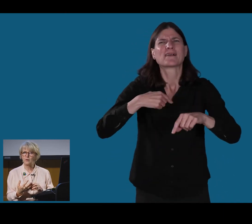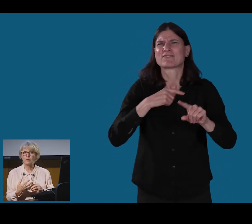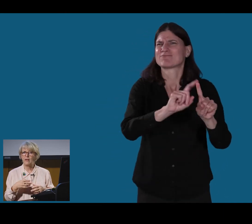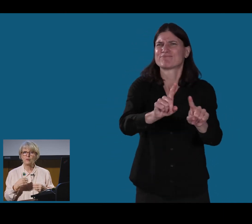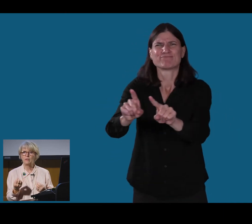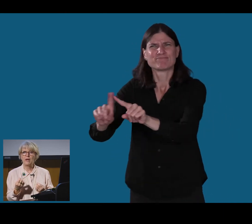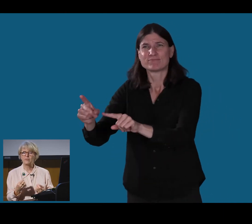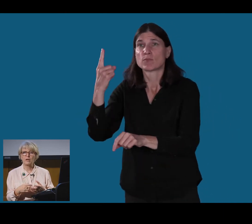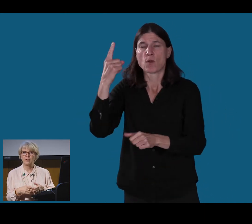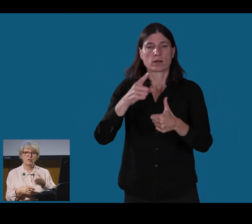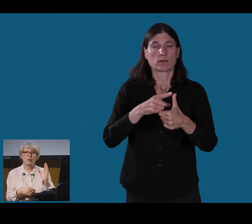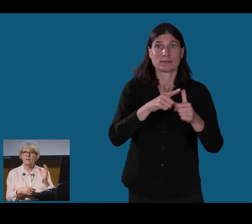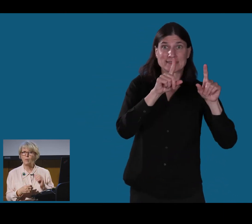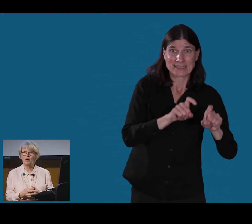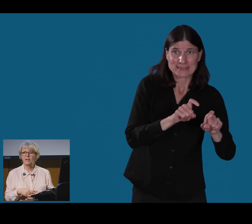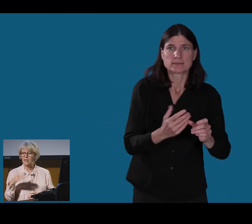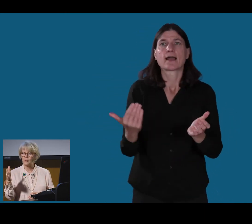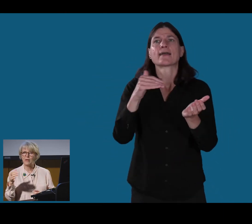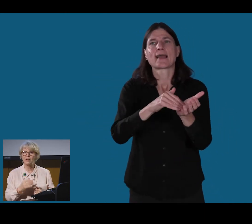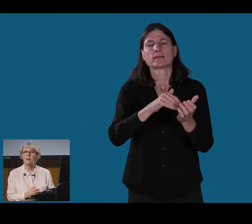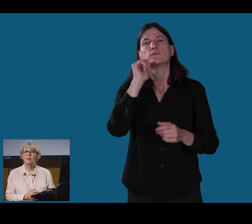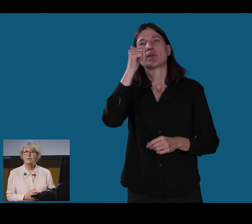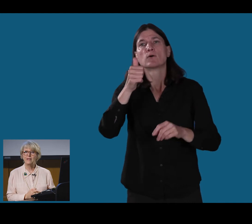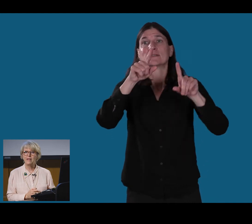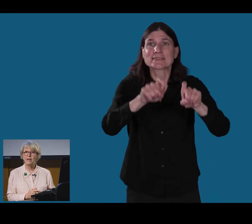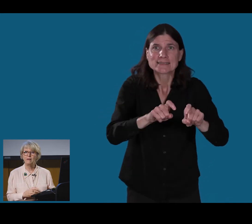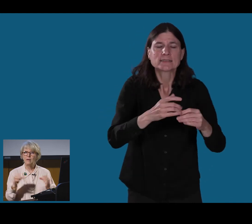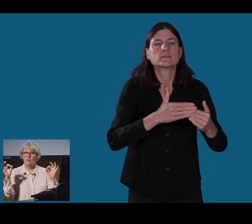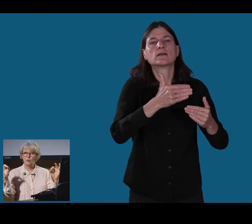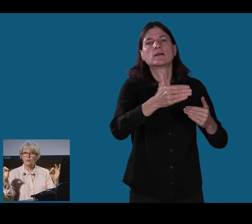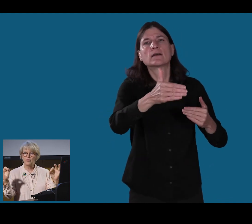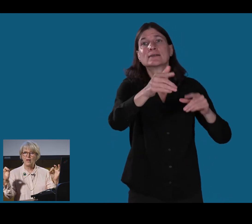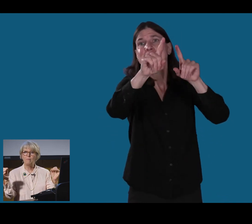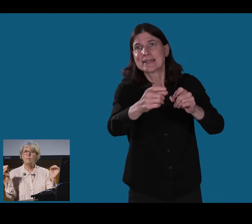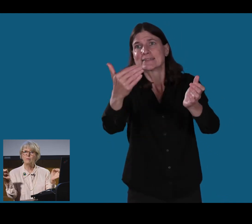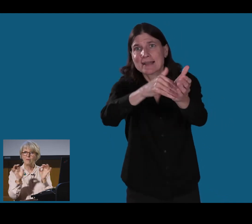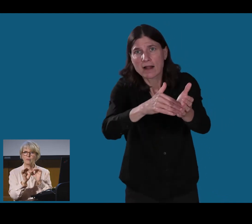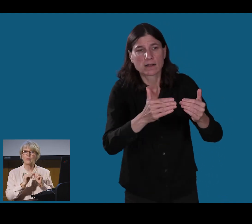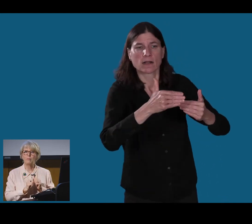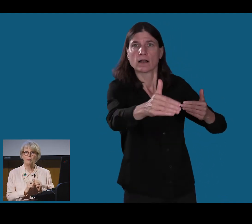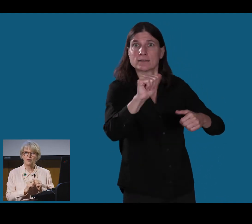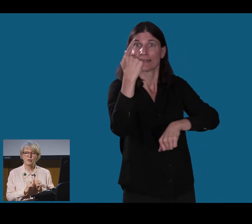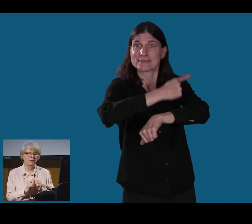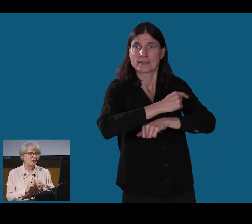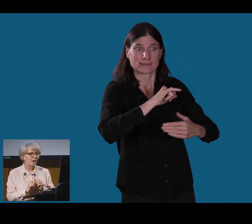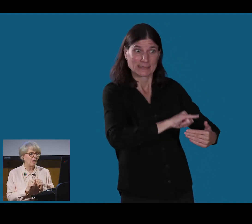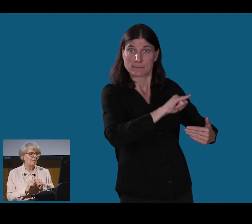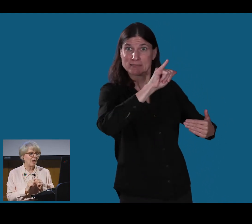One is called “test, retest.” I test you one day one, I test you again on day ten. You look the same, you have a reliable measure.